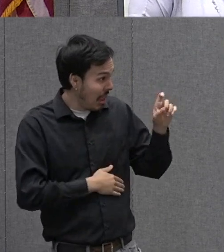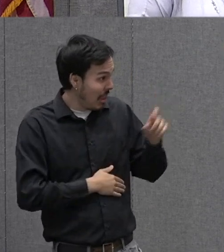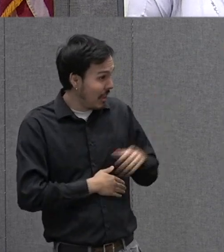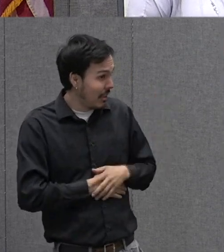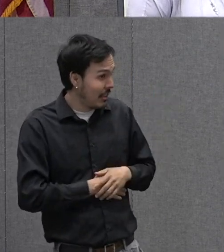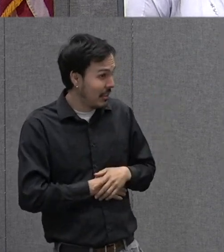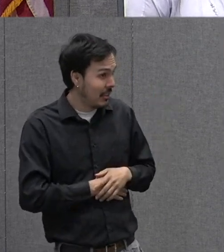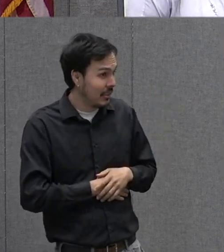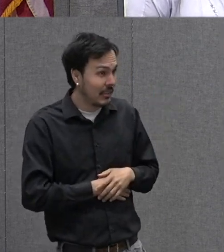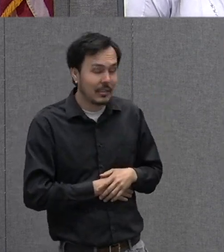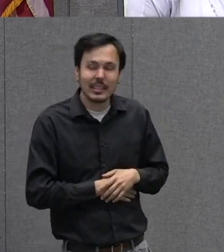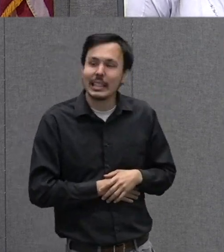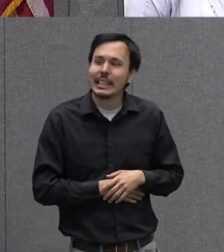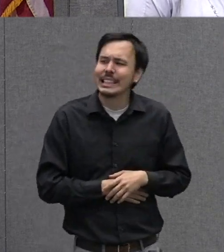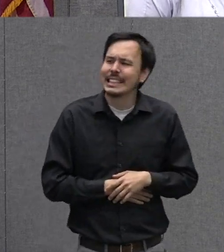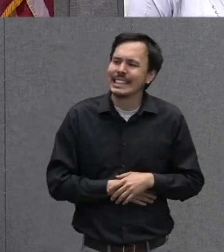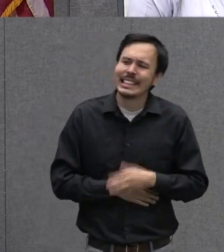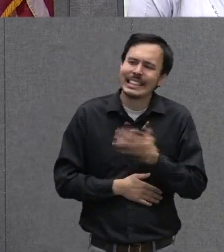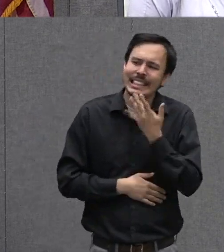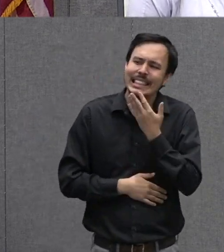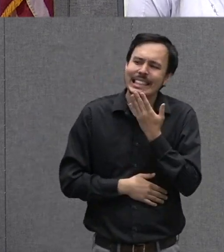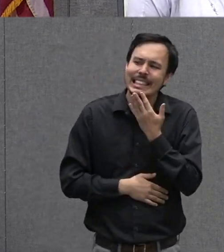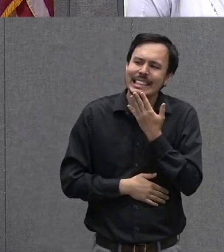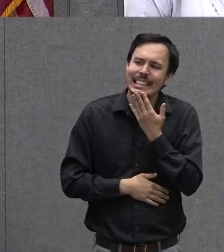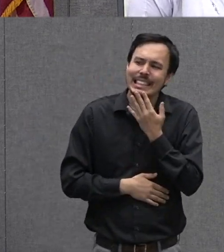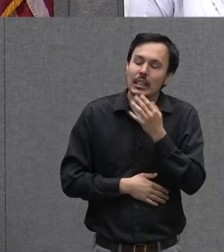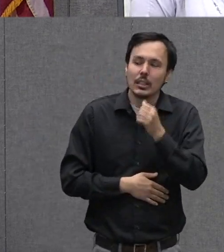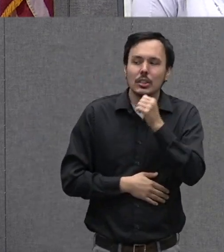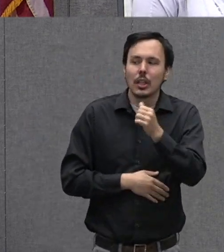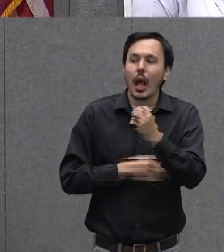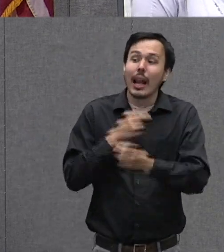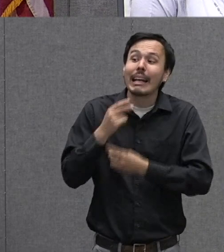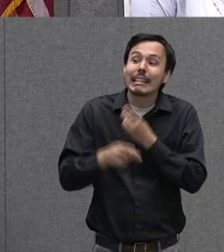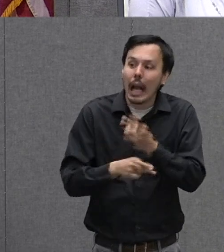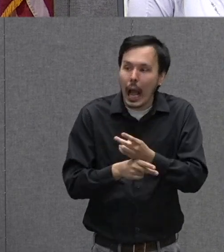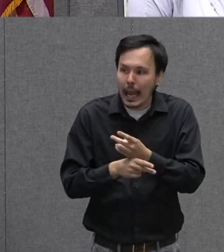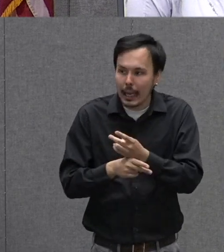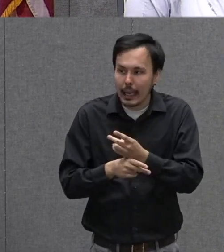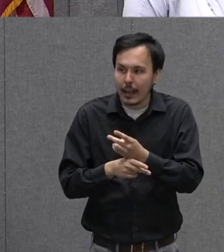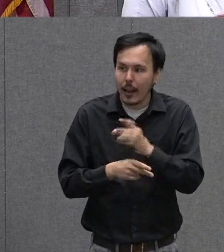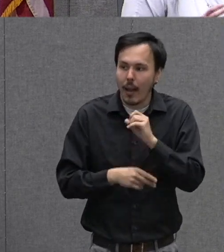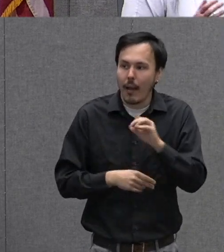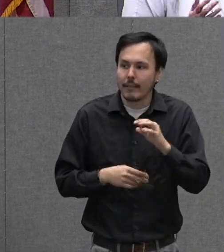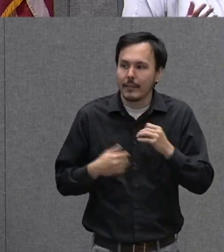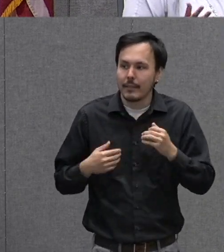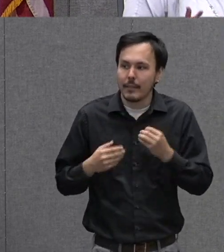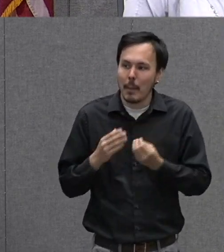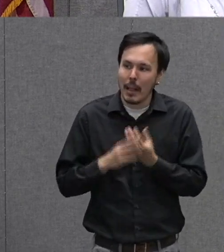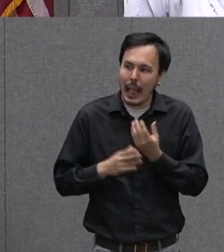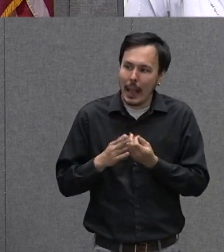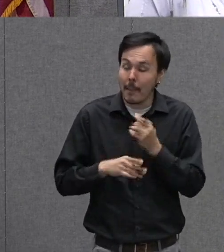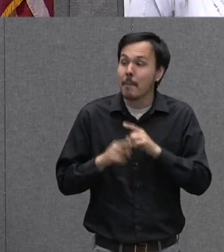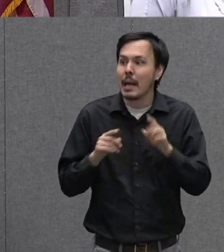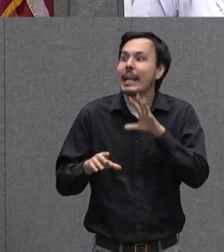Oh, that's a tricky question. It's not a type of plant, but there it does include plants.